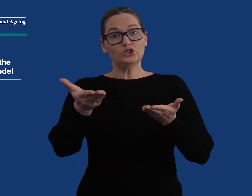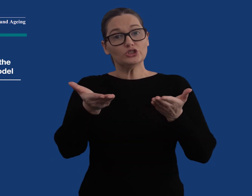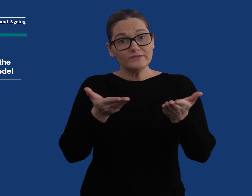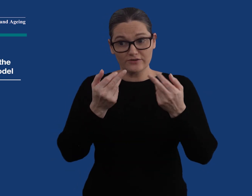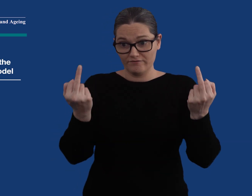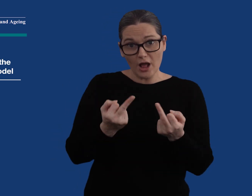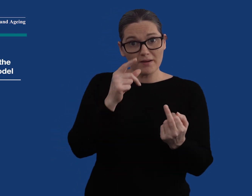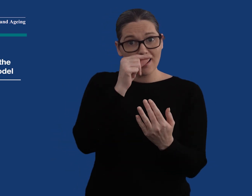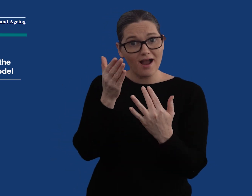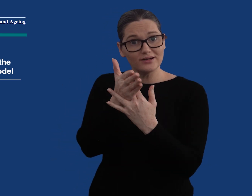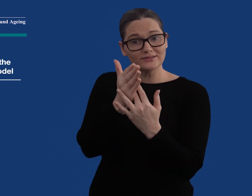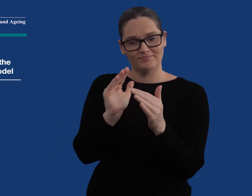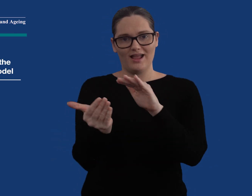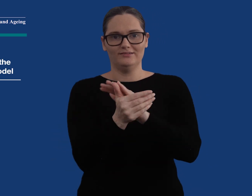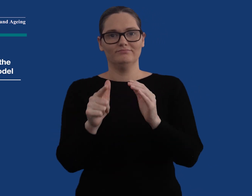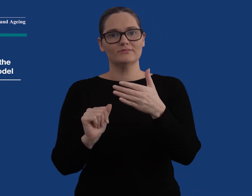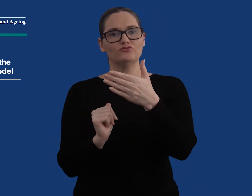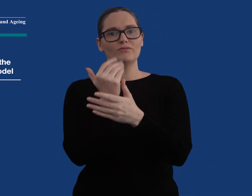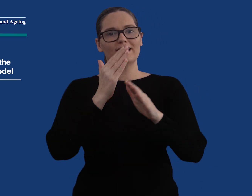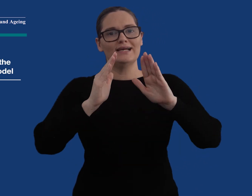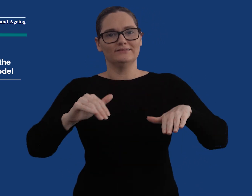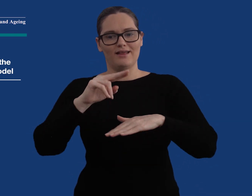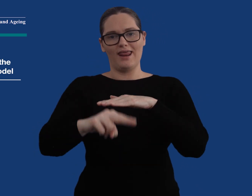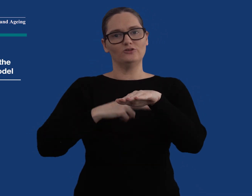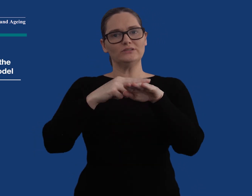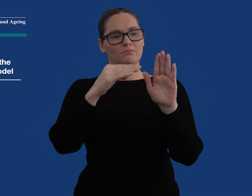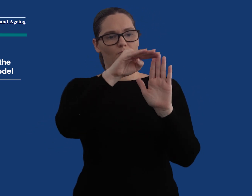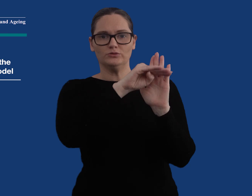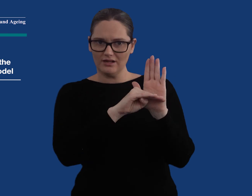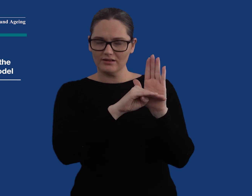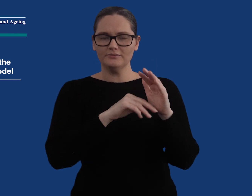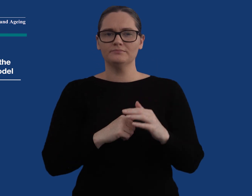Services available under the Thriving Kids National Model